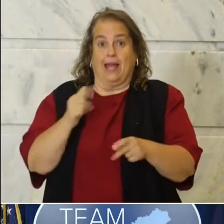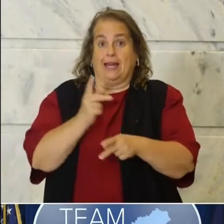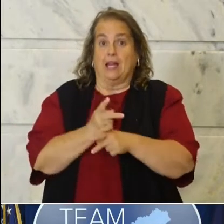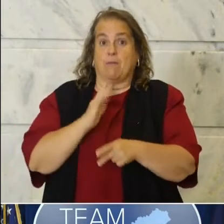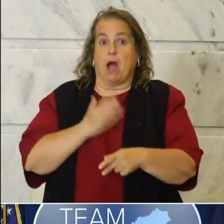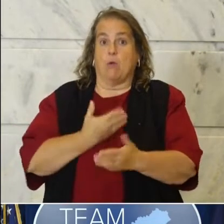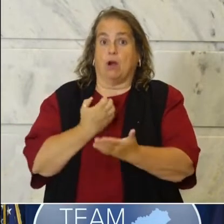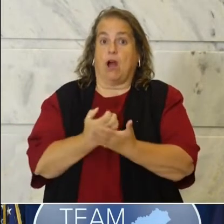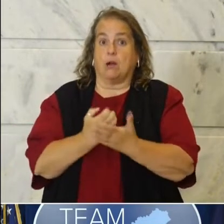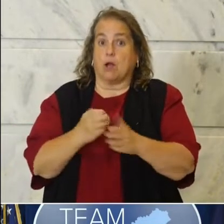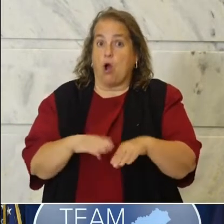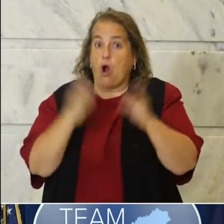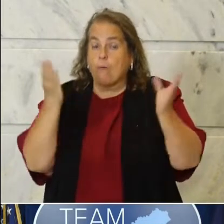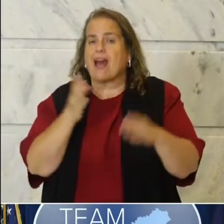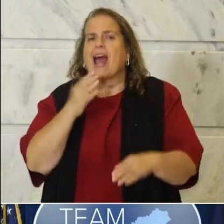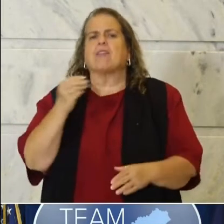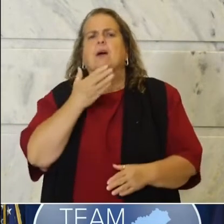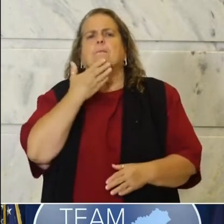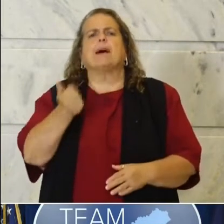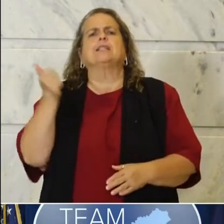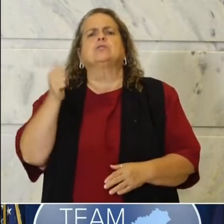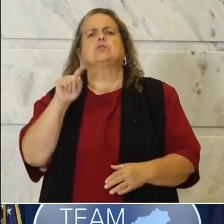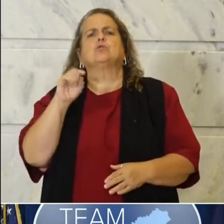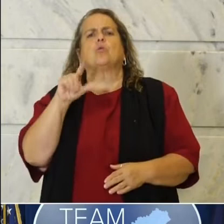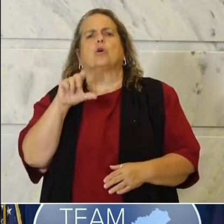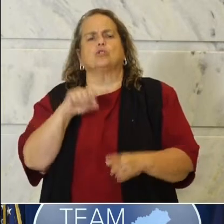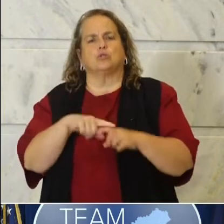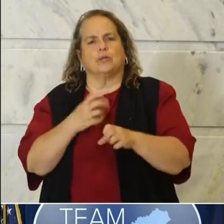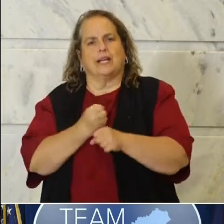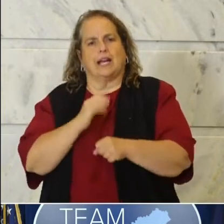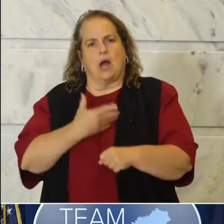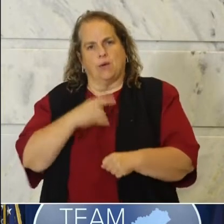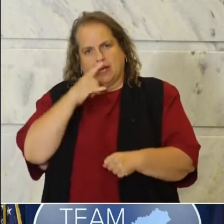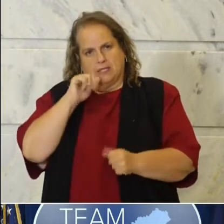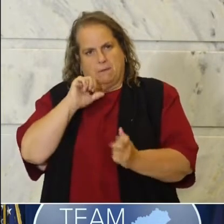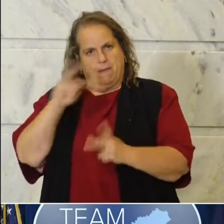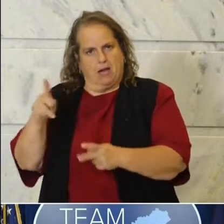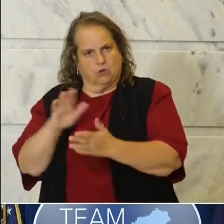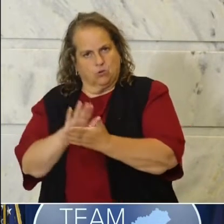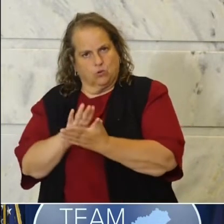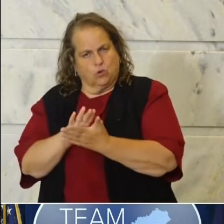try to. Kid are kids are kids back into school? Let's make sure that we do it,